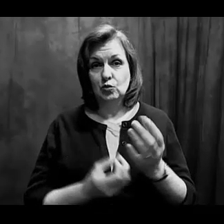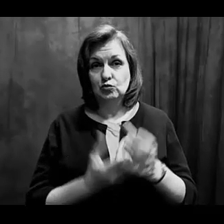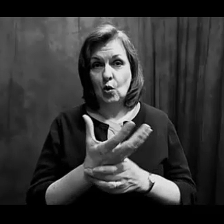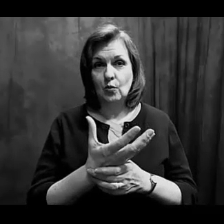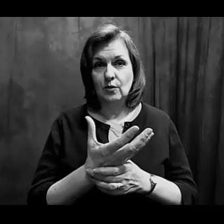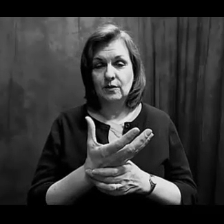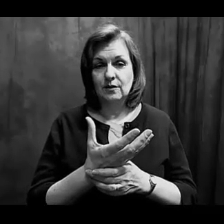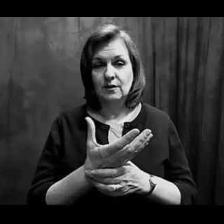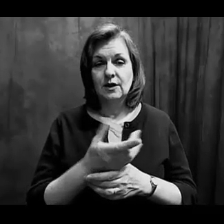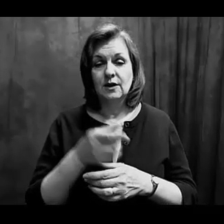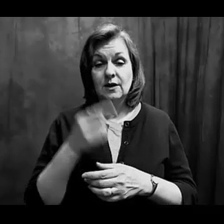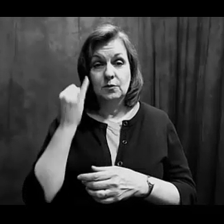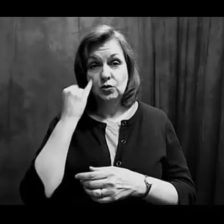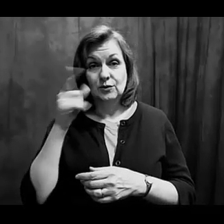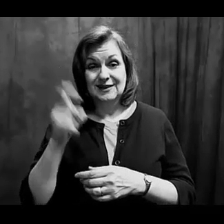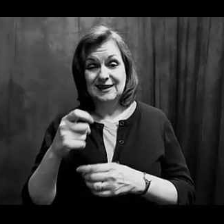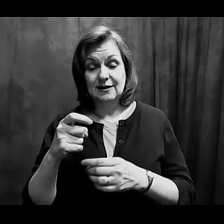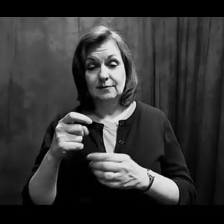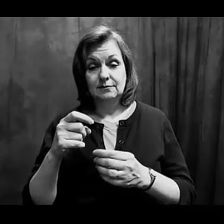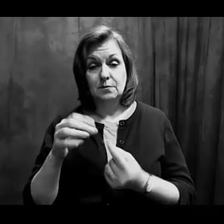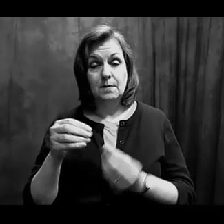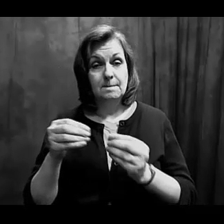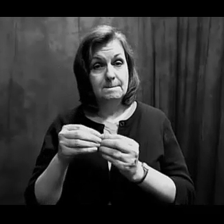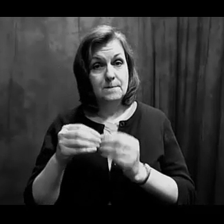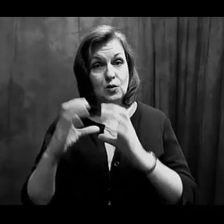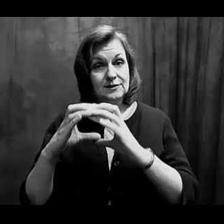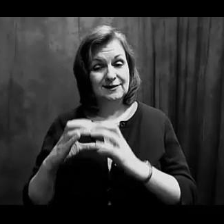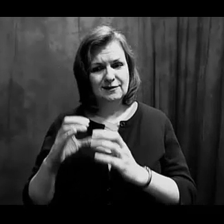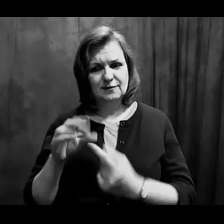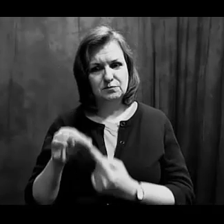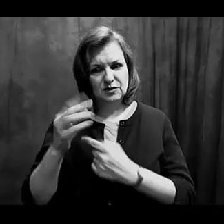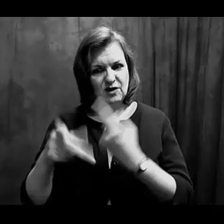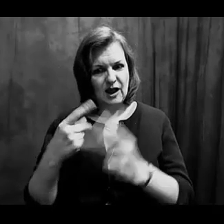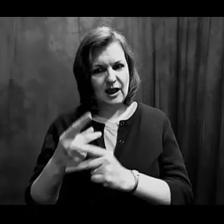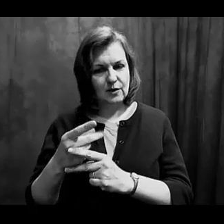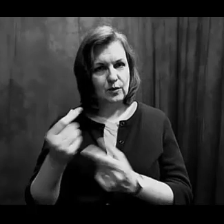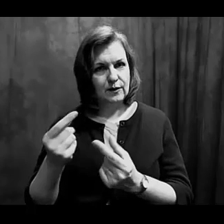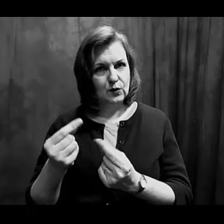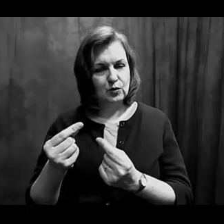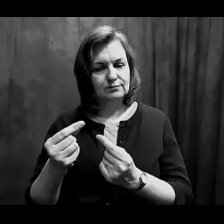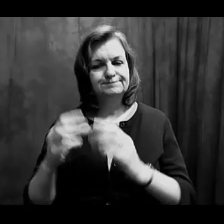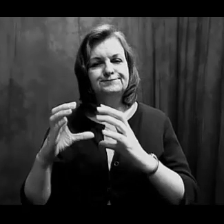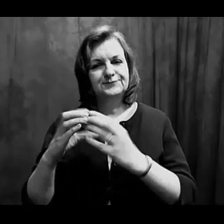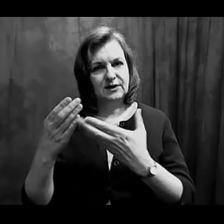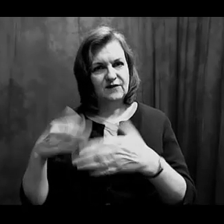if you need more cells of a particular kind of they'll divide themselves through cell division